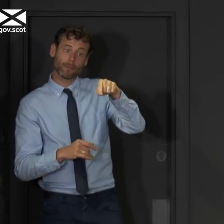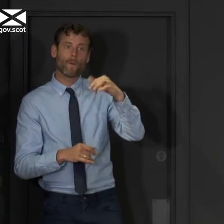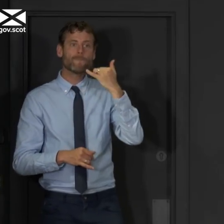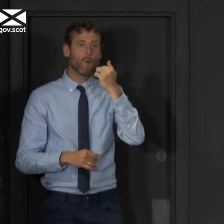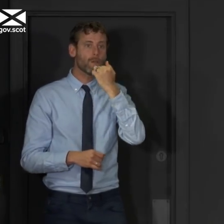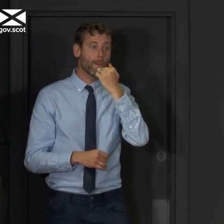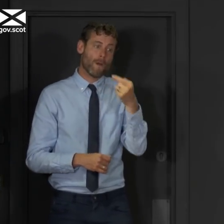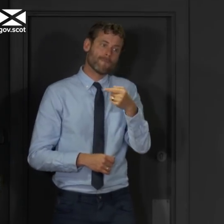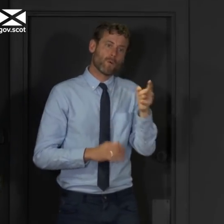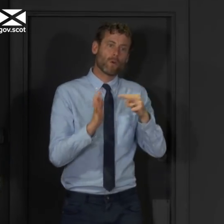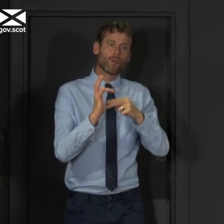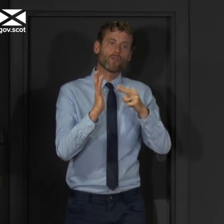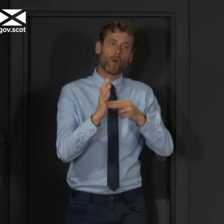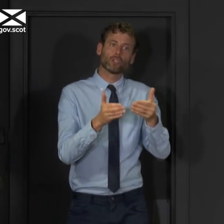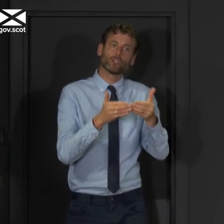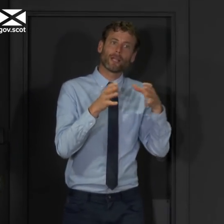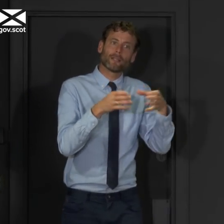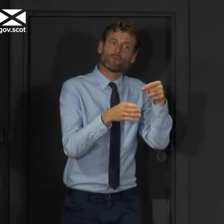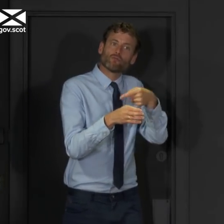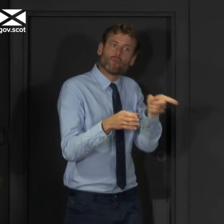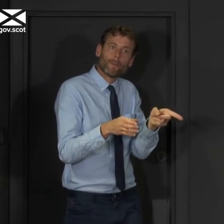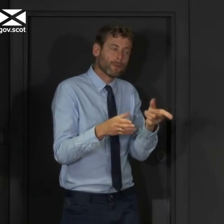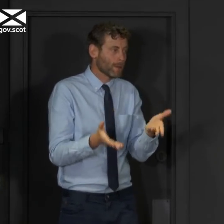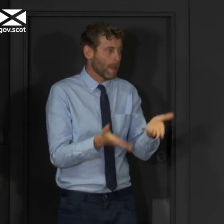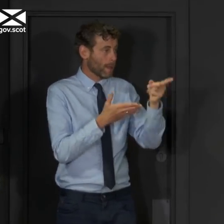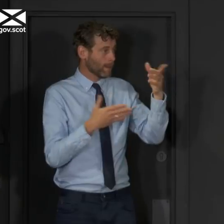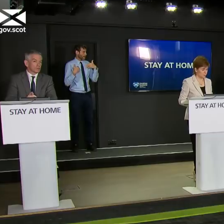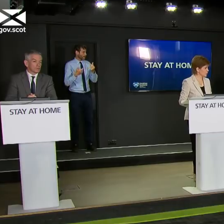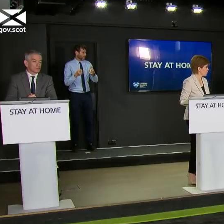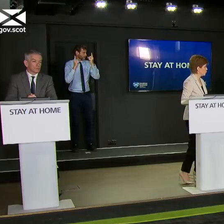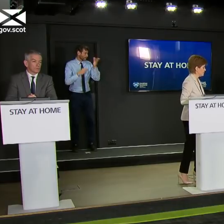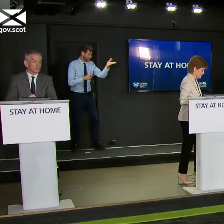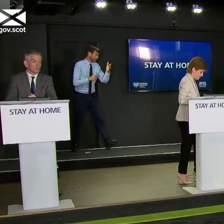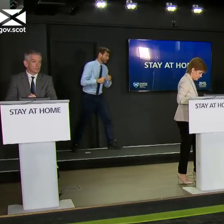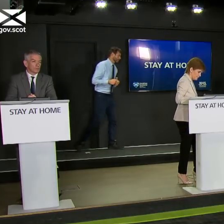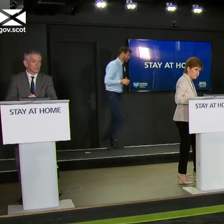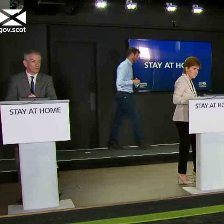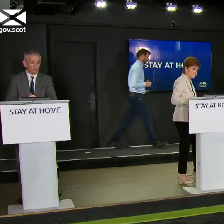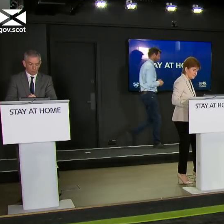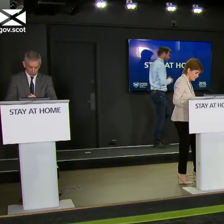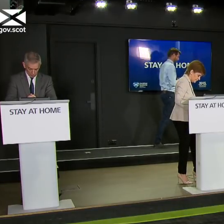and I want people to be very aware of that. I will hand over to the Health Secretary who might want to say a word or two more.